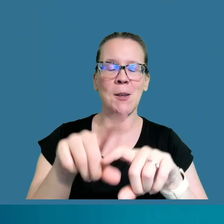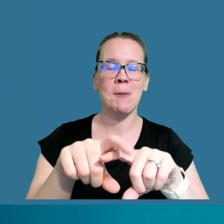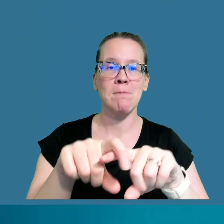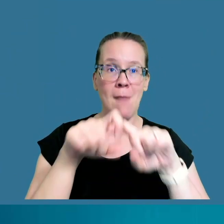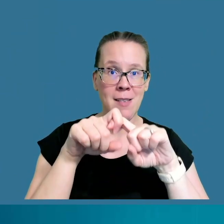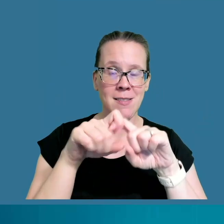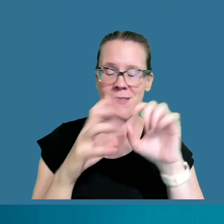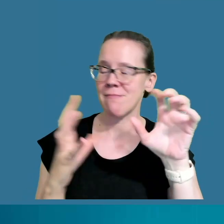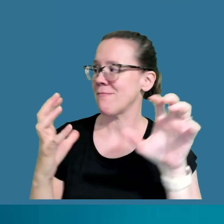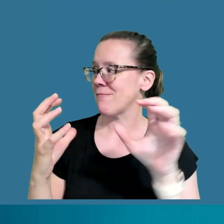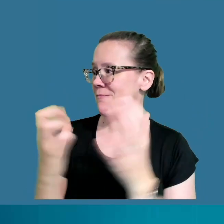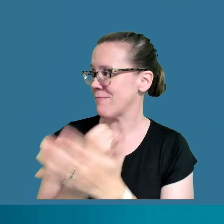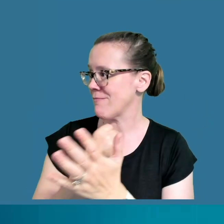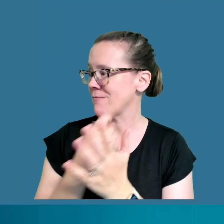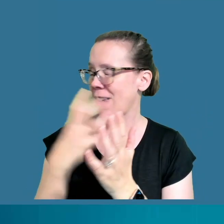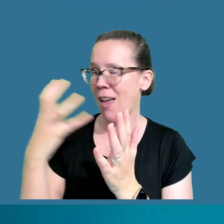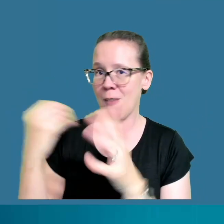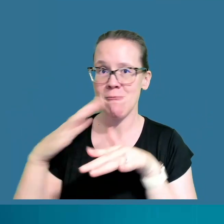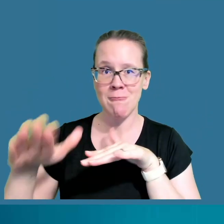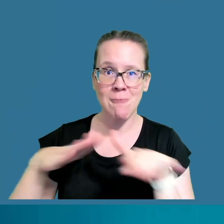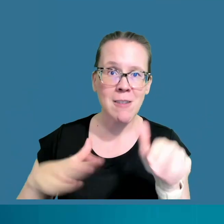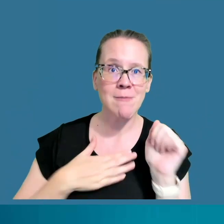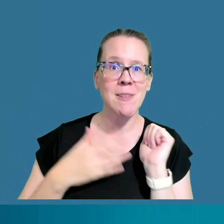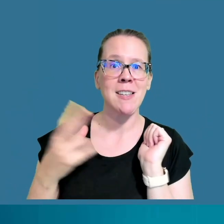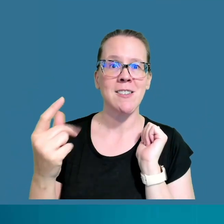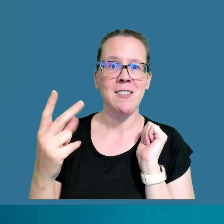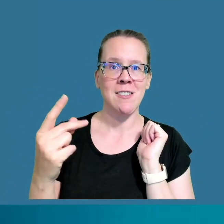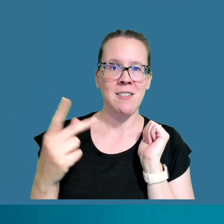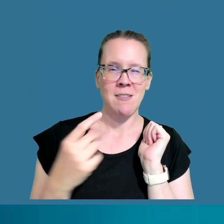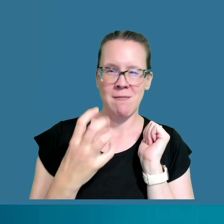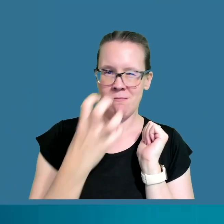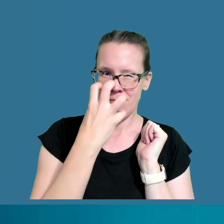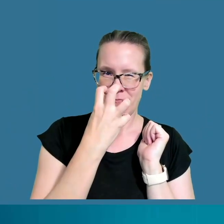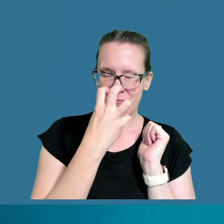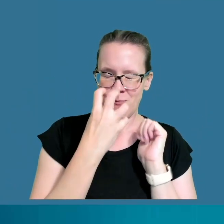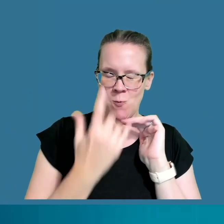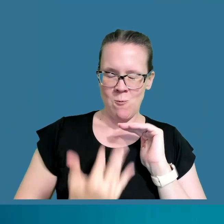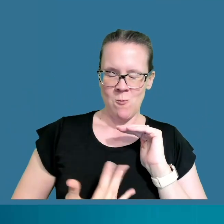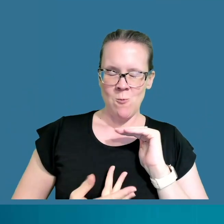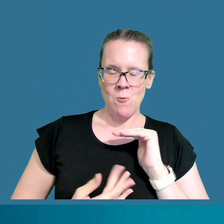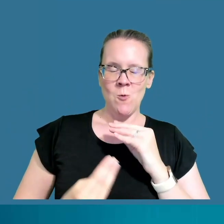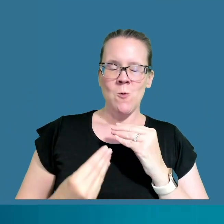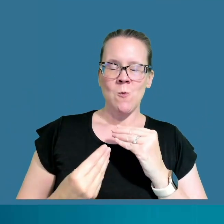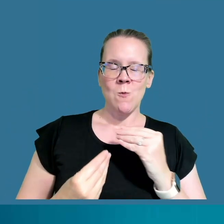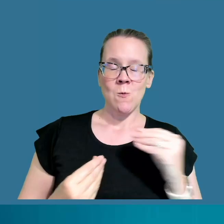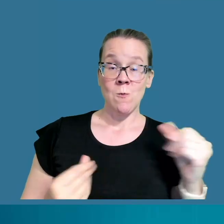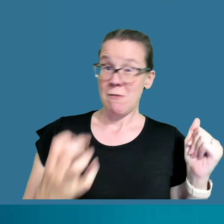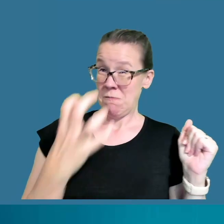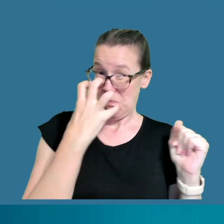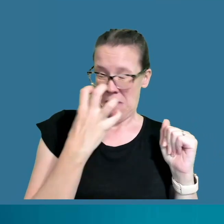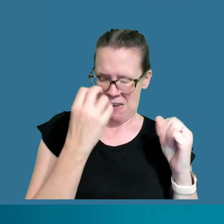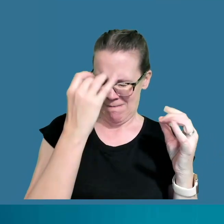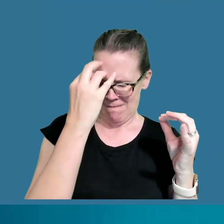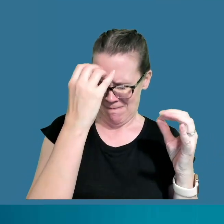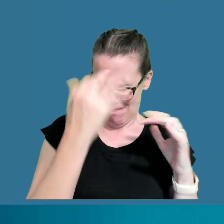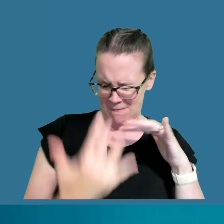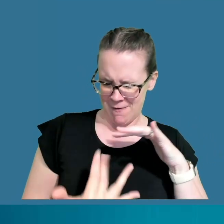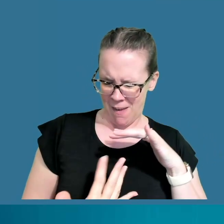I took a break. I took my dog for a walk. Um... I was trying to--I was super, super upset. So I was trying to just kind of let everything go.